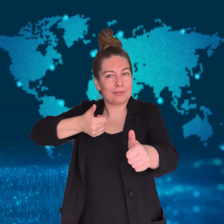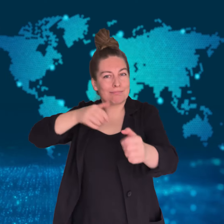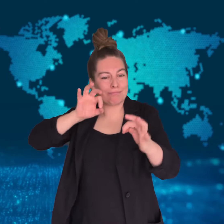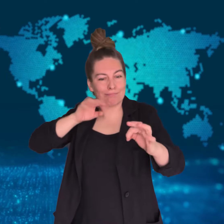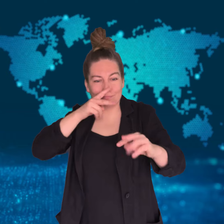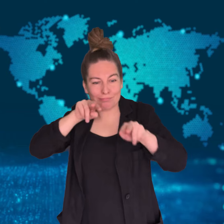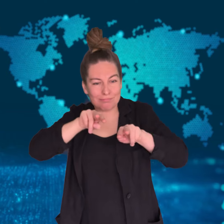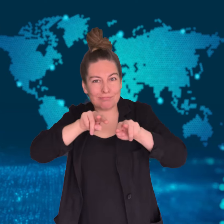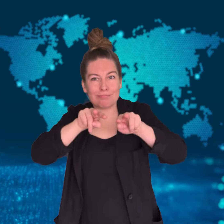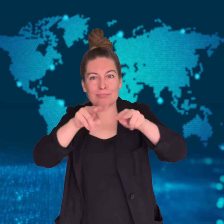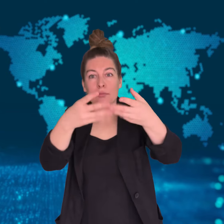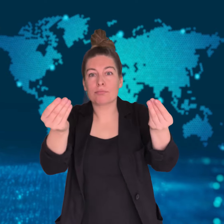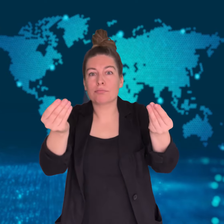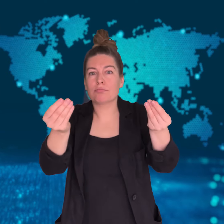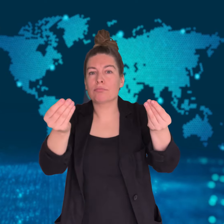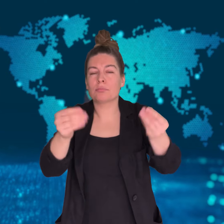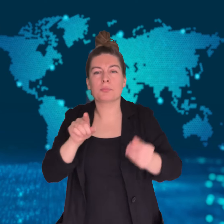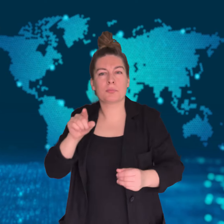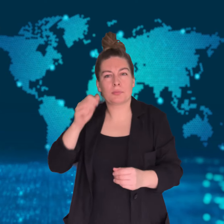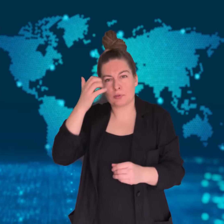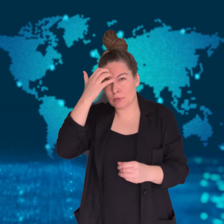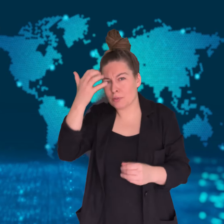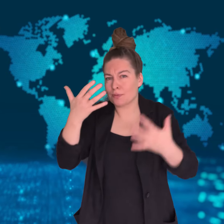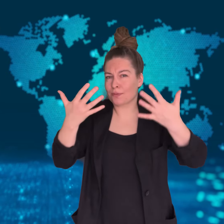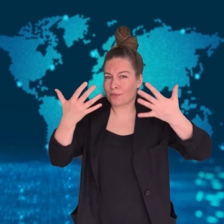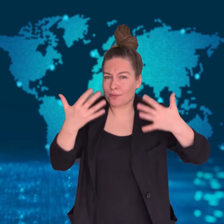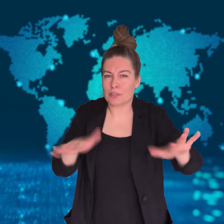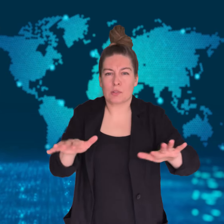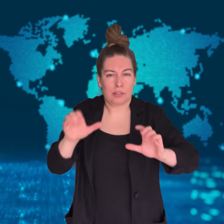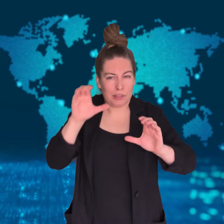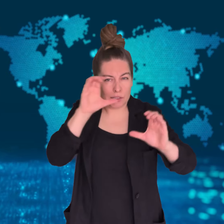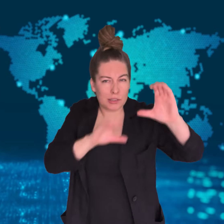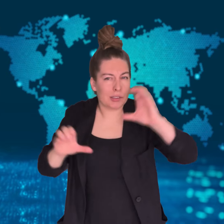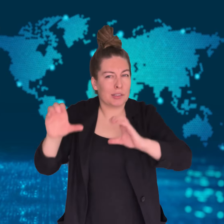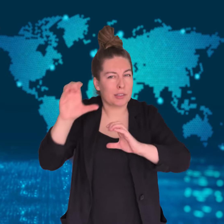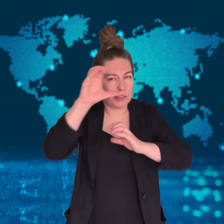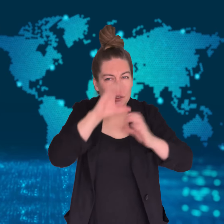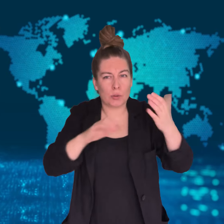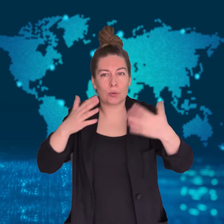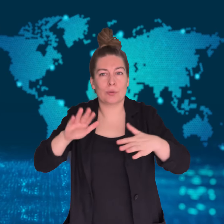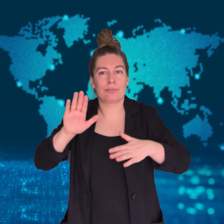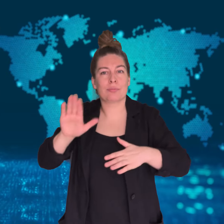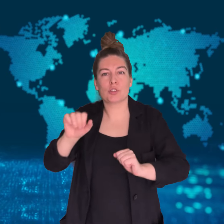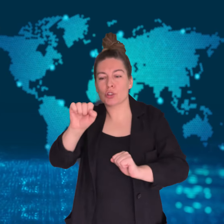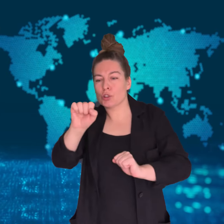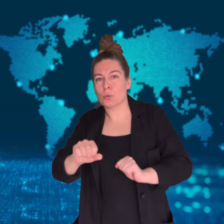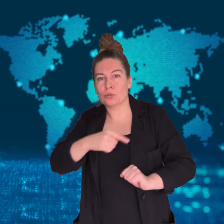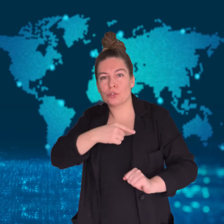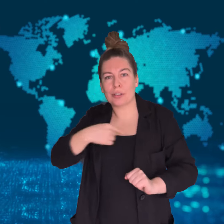the plane disappeared from radar tracking.